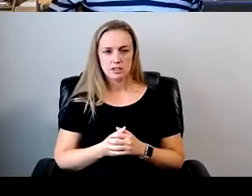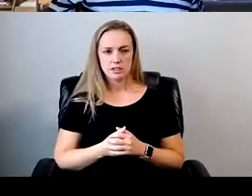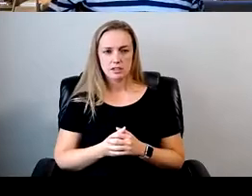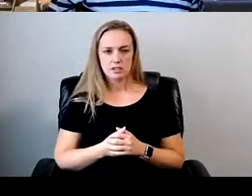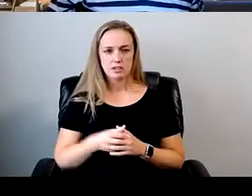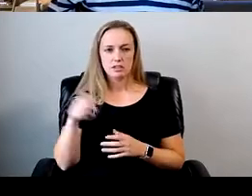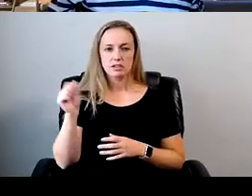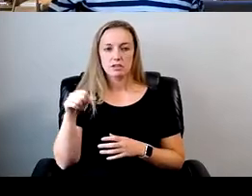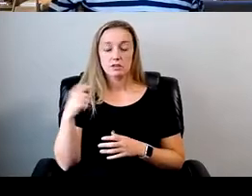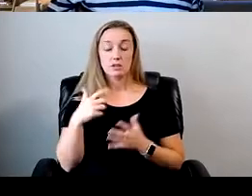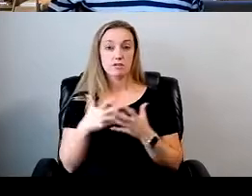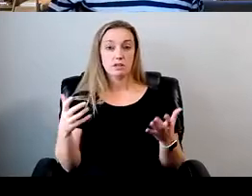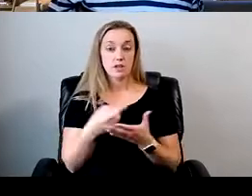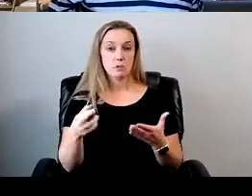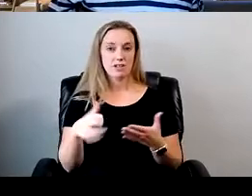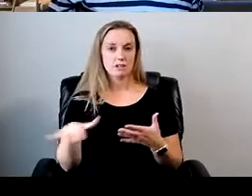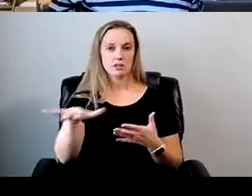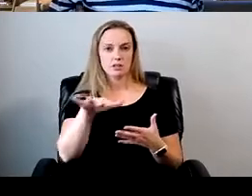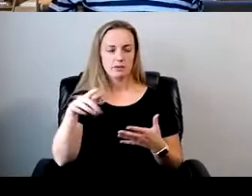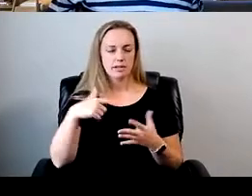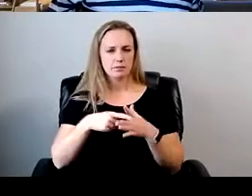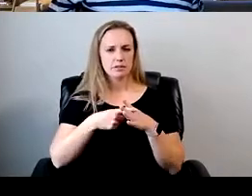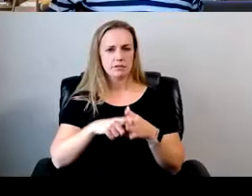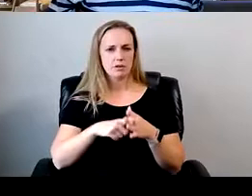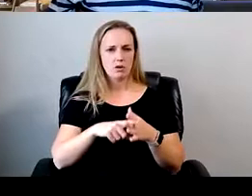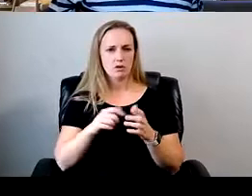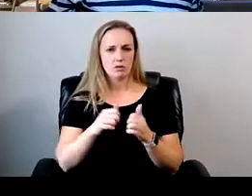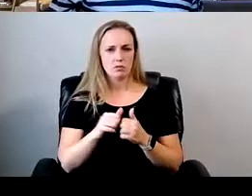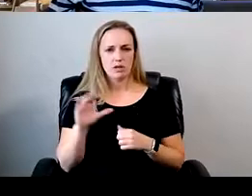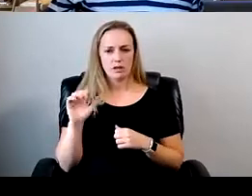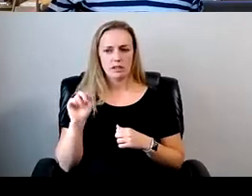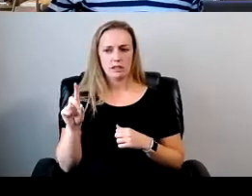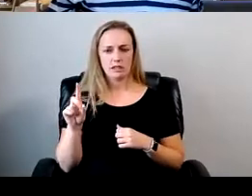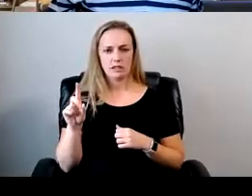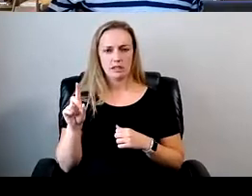There's tons of resources out there. I would start with the CHES Center C-H-E-S center,